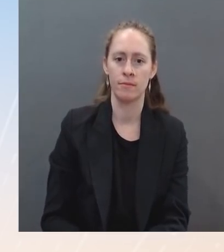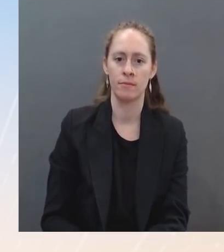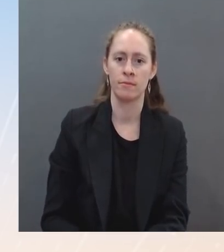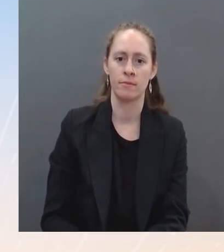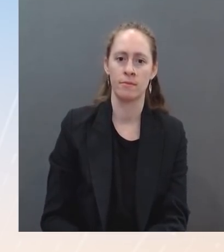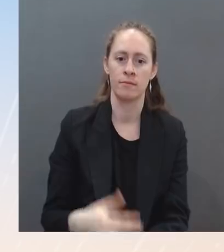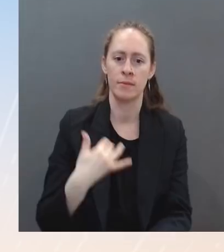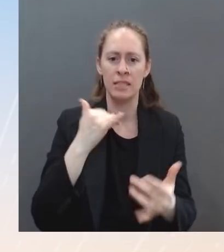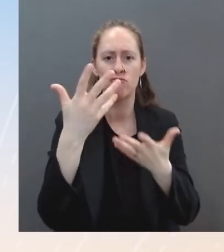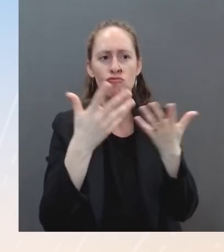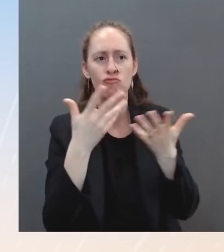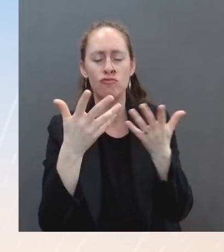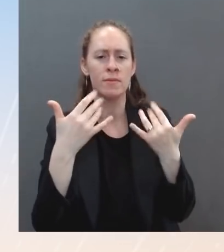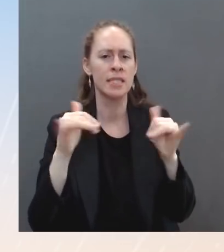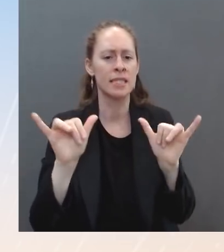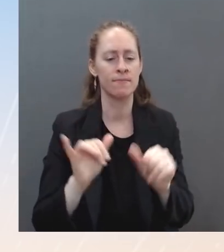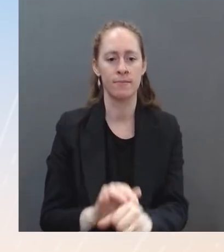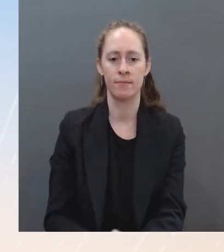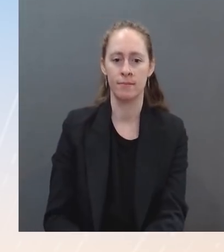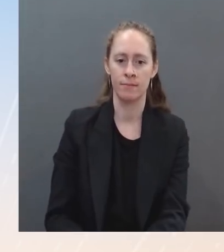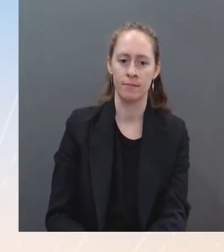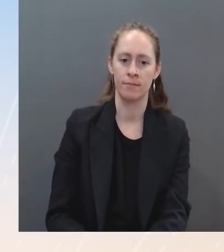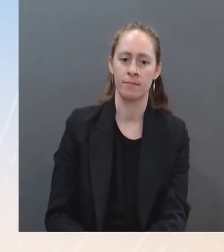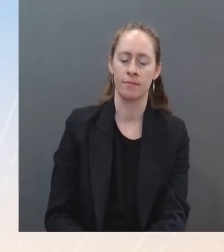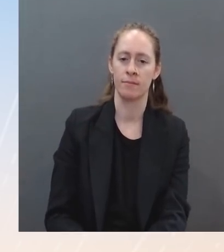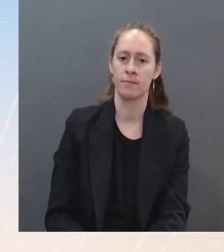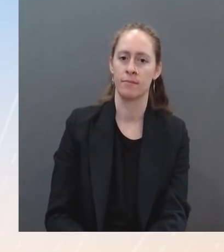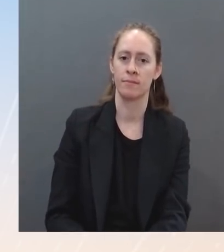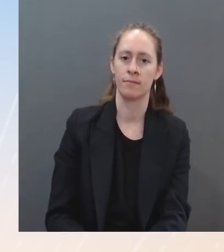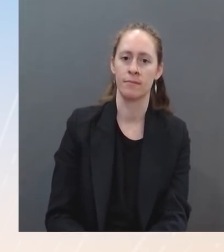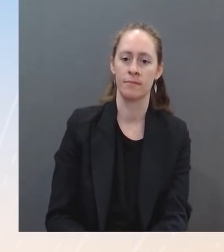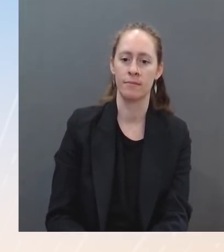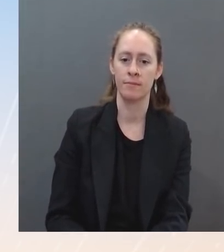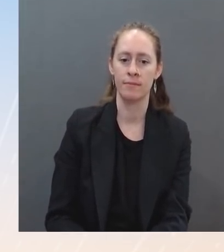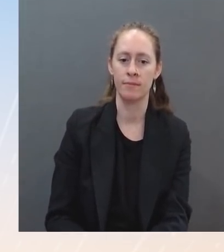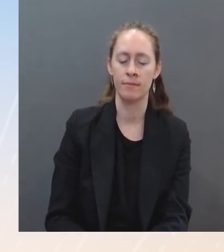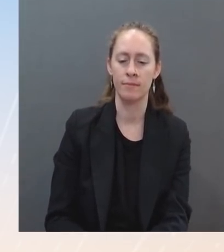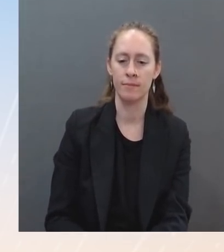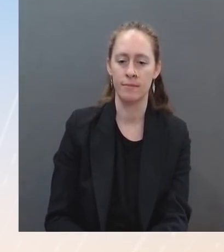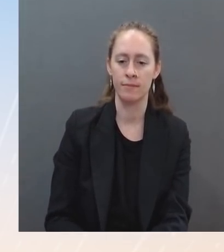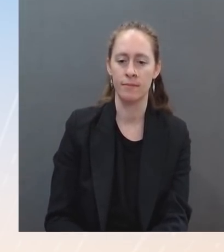The Press: Thank you, Kate. >> The Press: Sorry -- from the colleague who cannot be here. It's about: The Prime Minister of Pakistan accused the U.S.